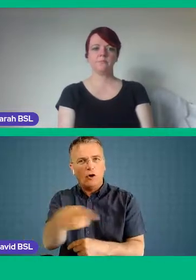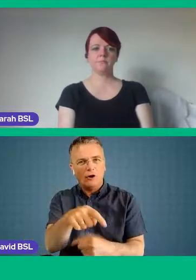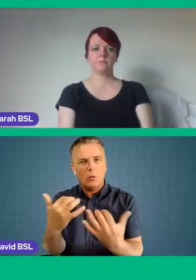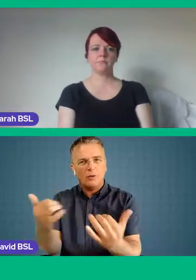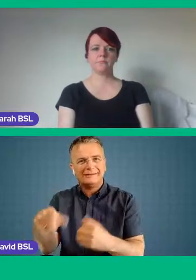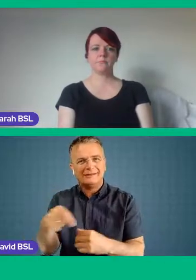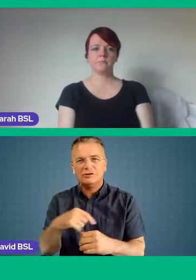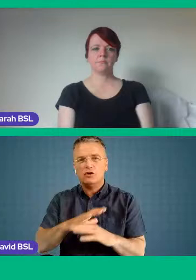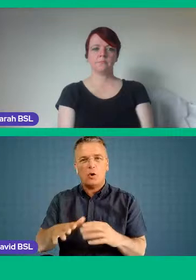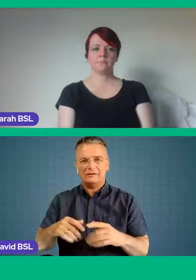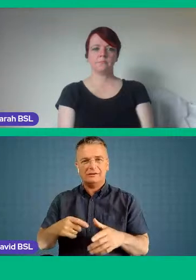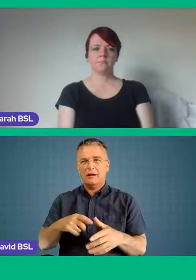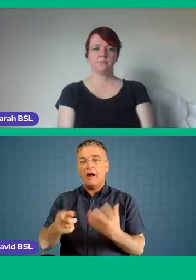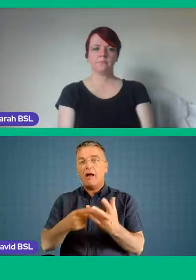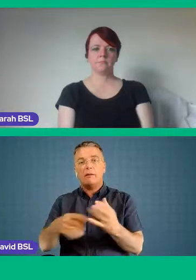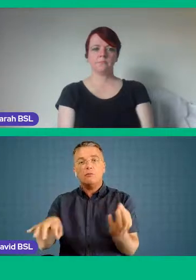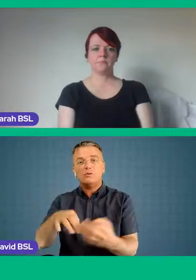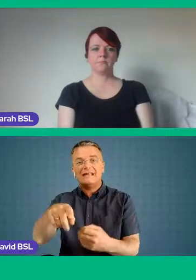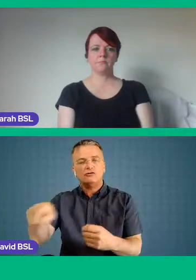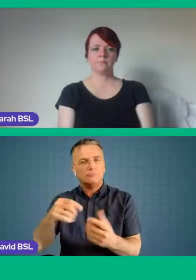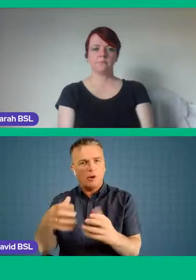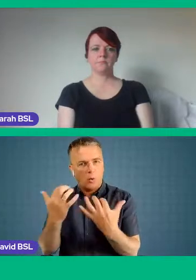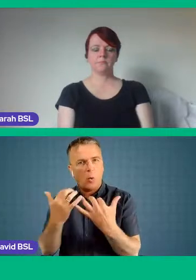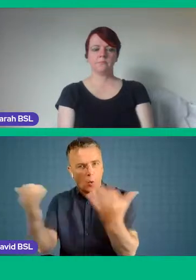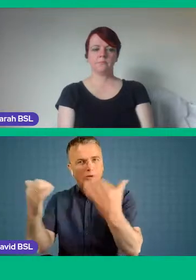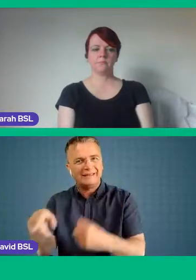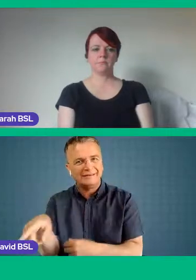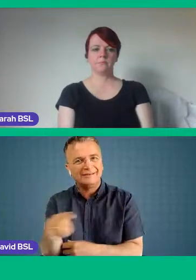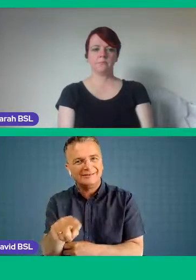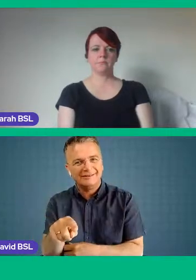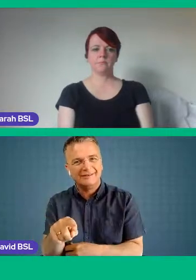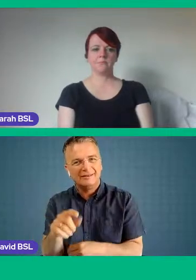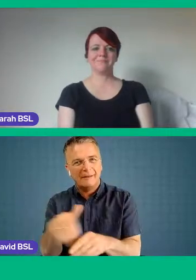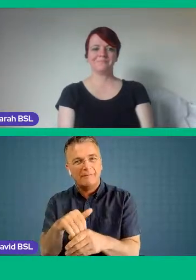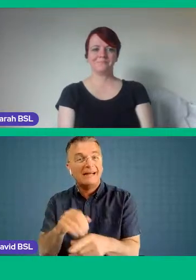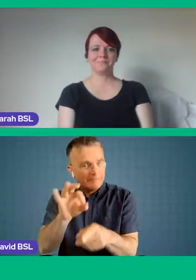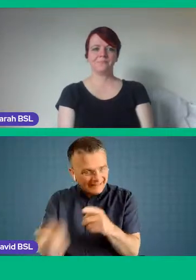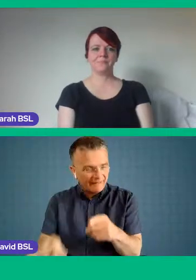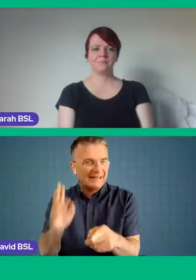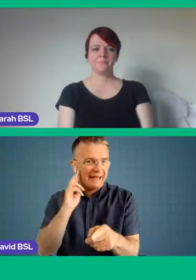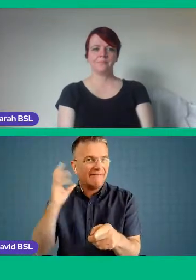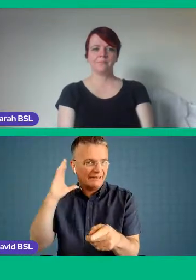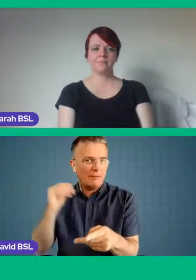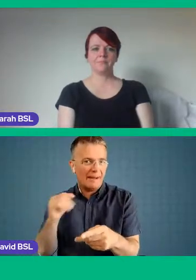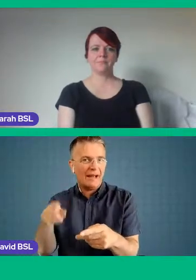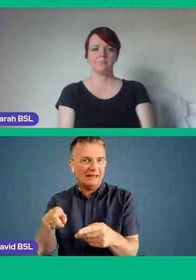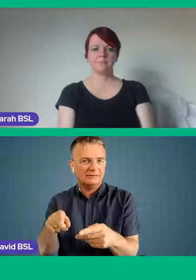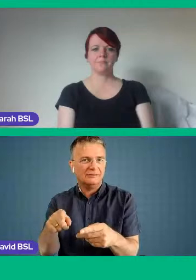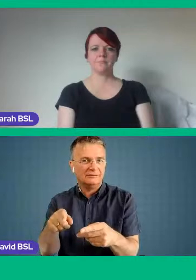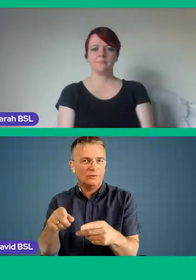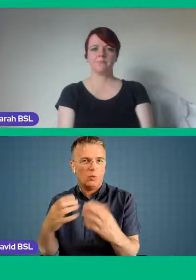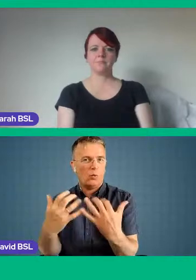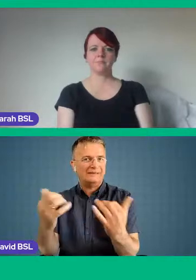to be for, which is not other musicians but actually audience members. Specifically, deaf and hearing impaired audience members.